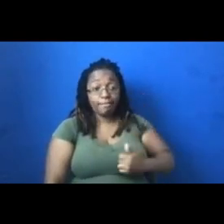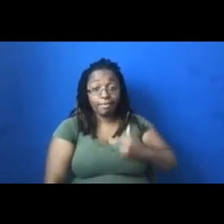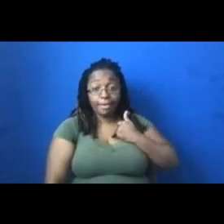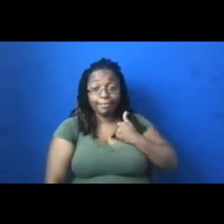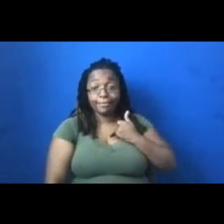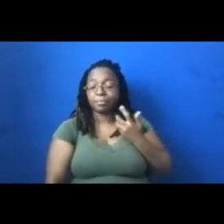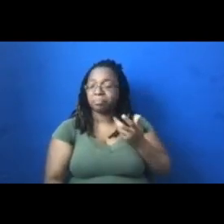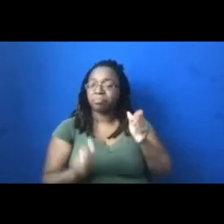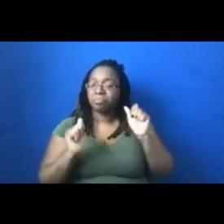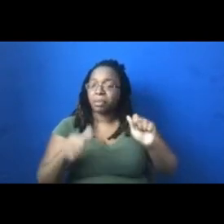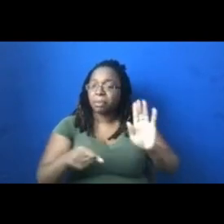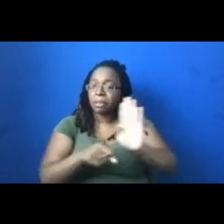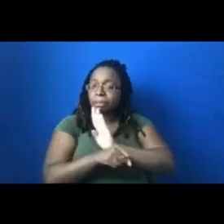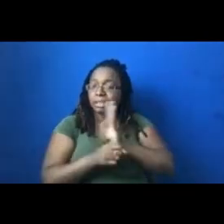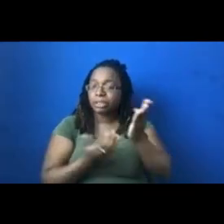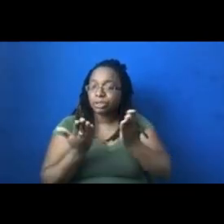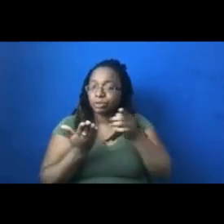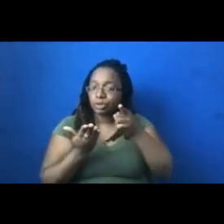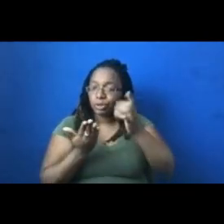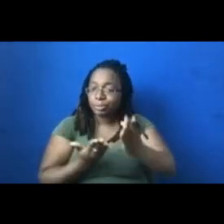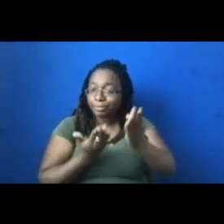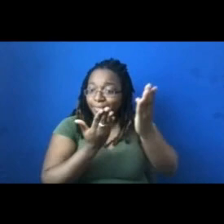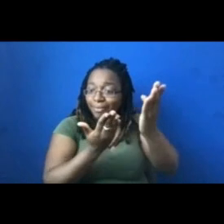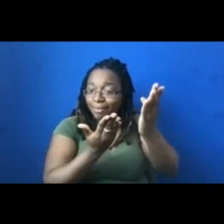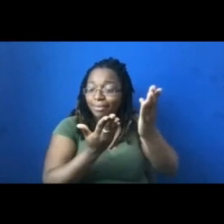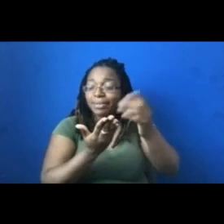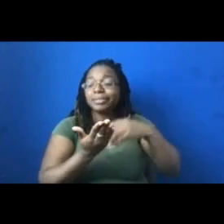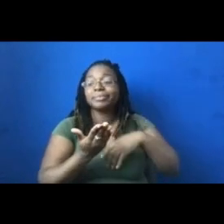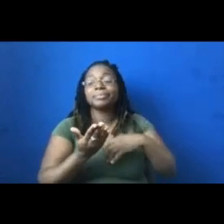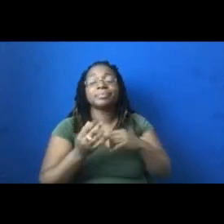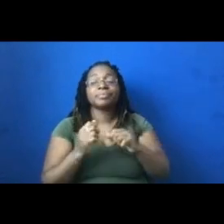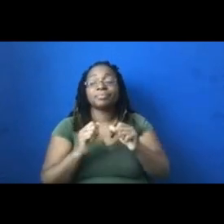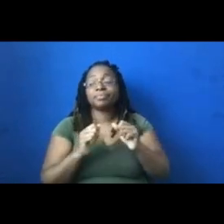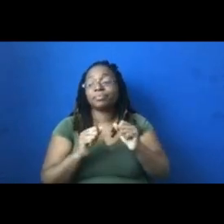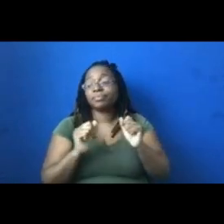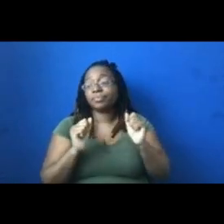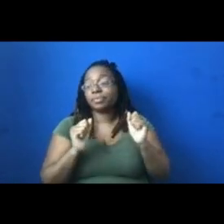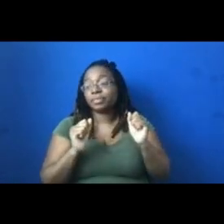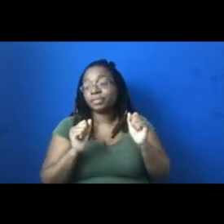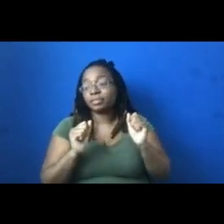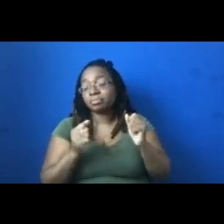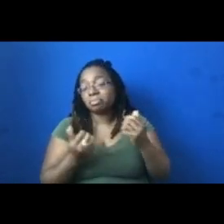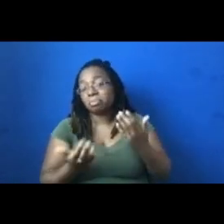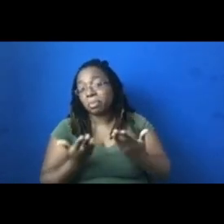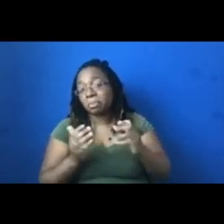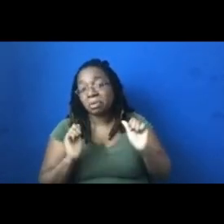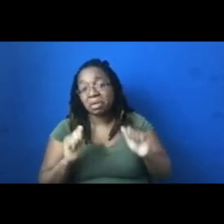service that you provide in your business it might be any service